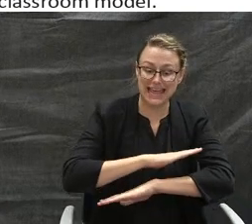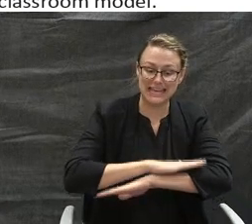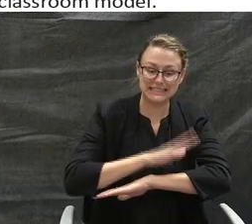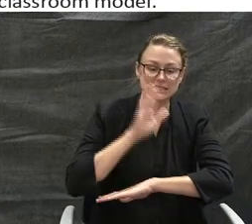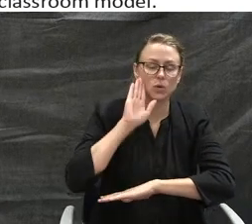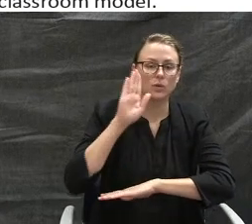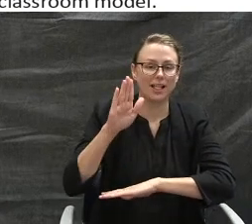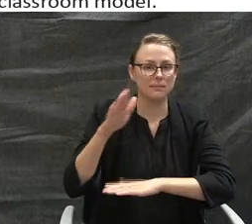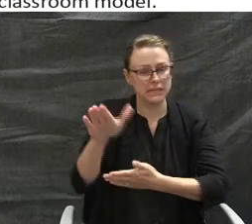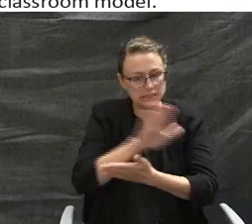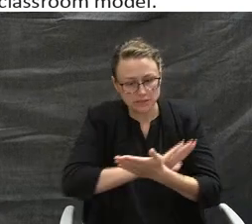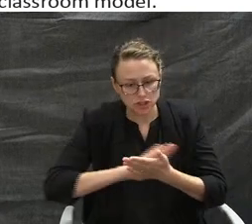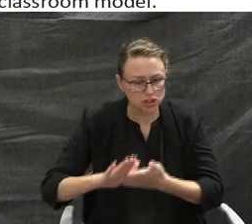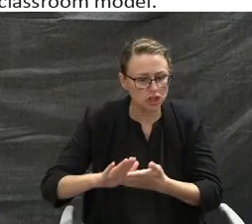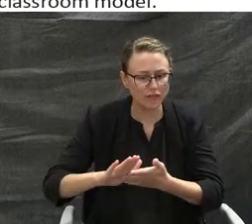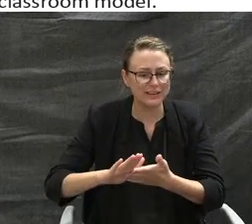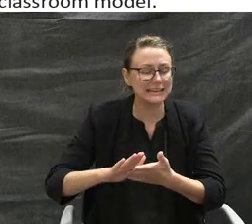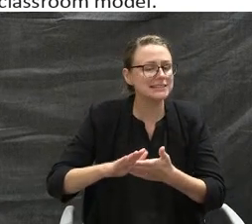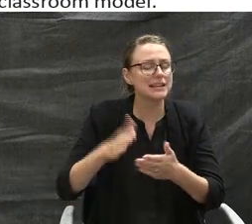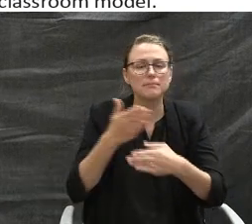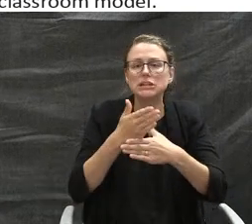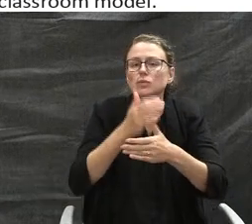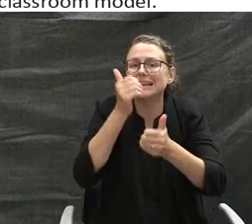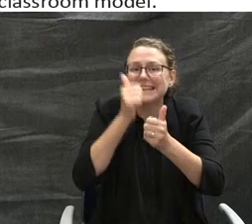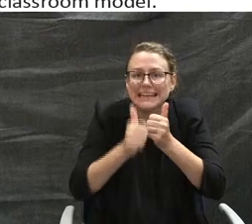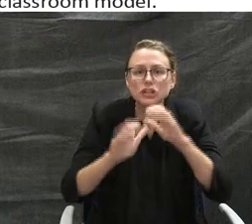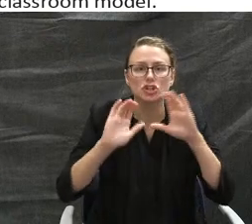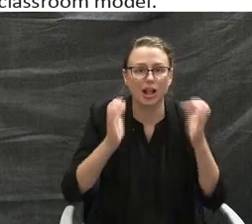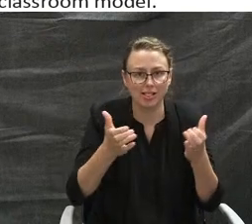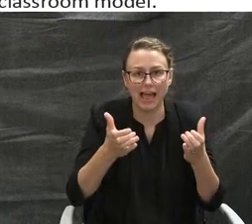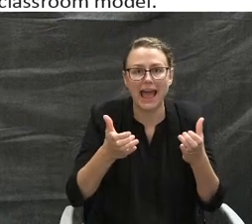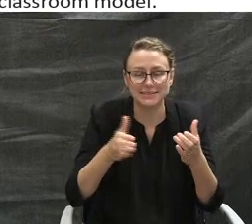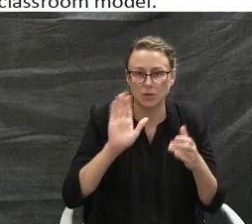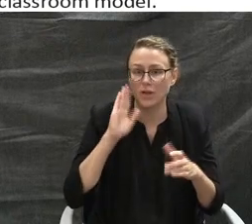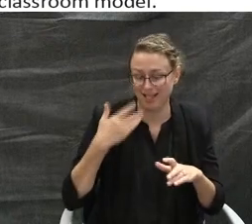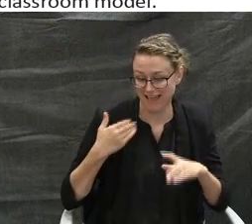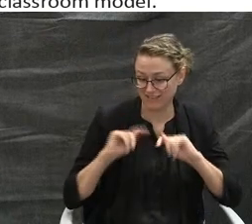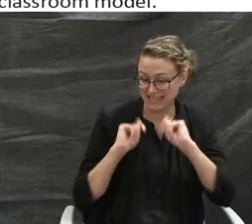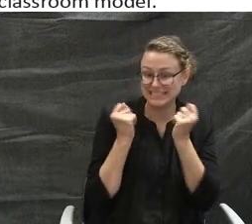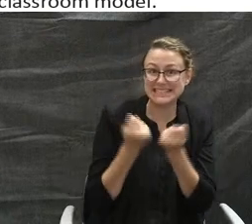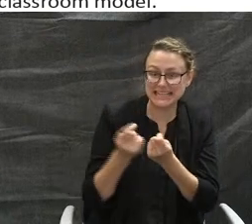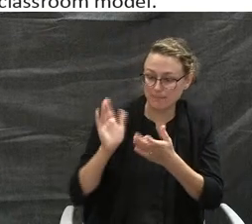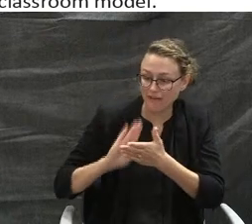each class, so we have a team of custodians cleaning up those